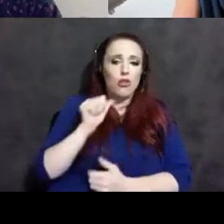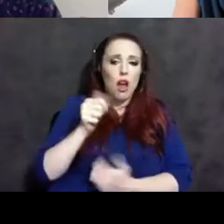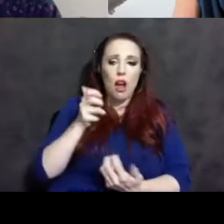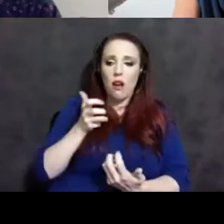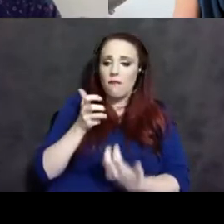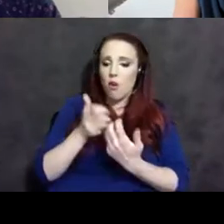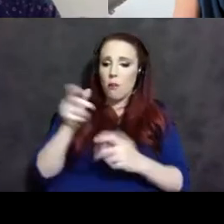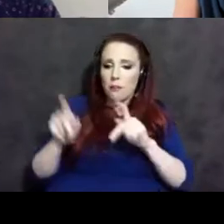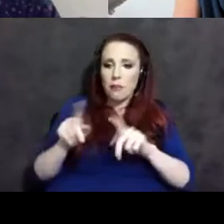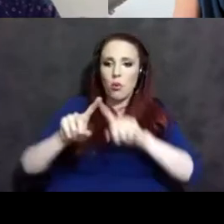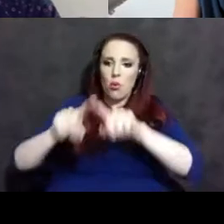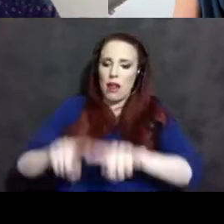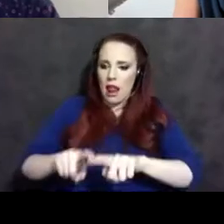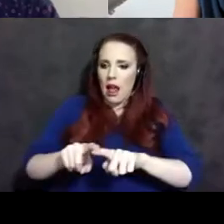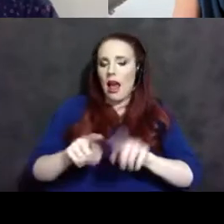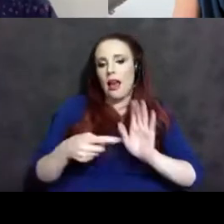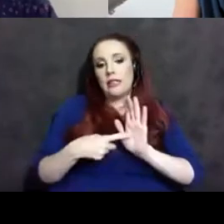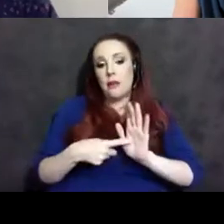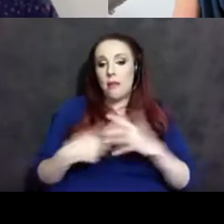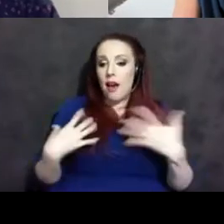For example, there's health care, right?